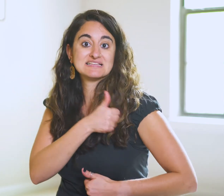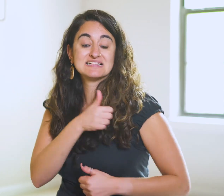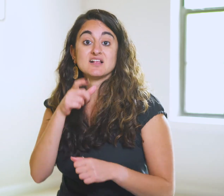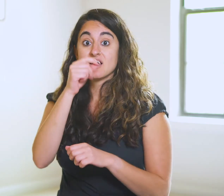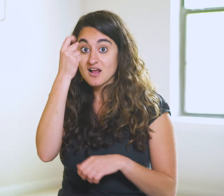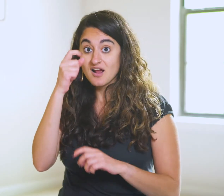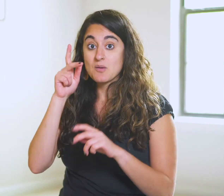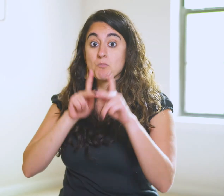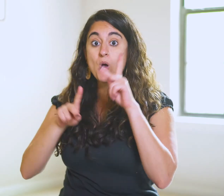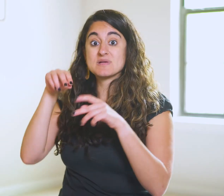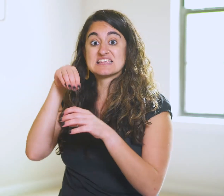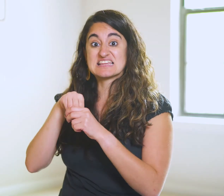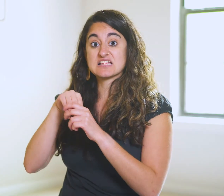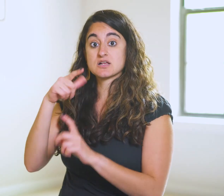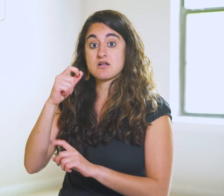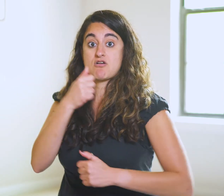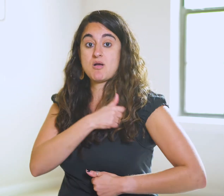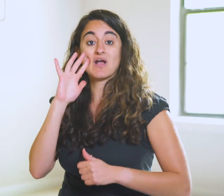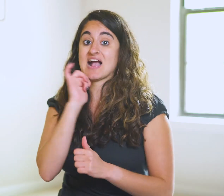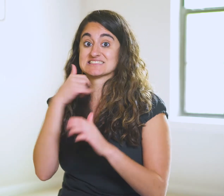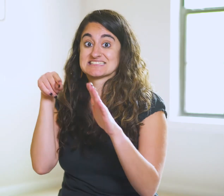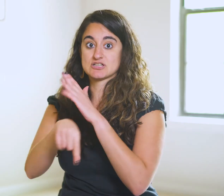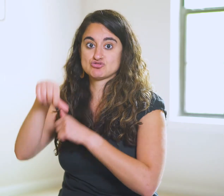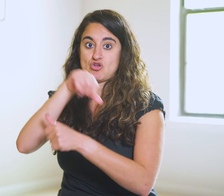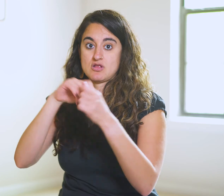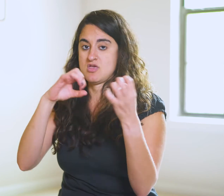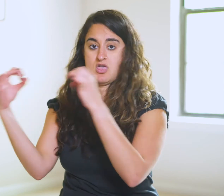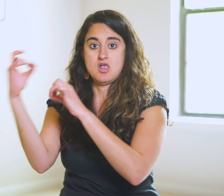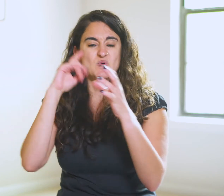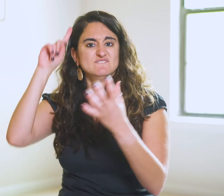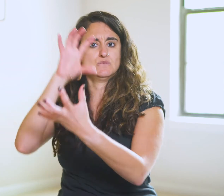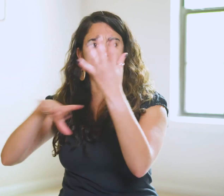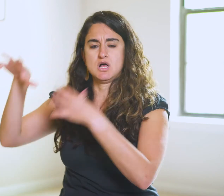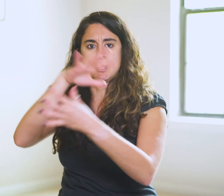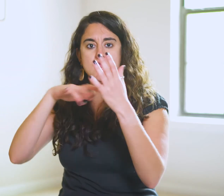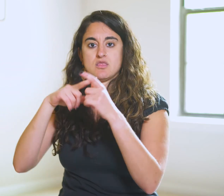to accidentally kill each other—